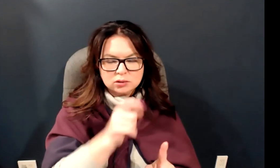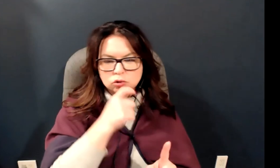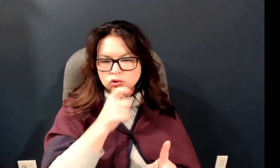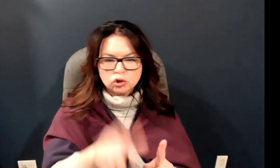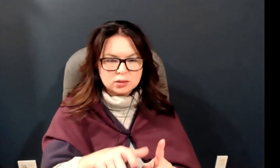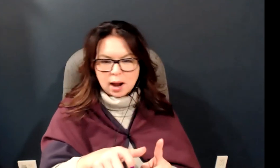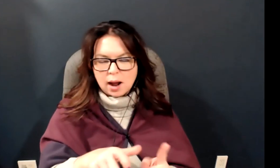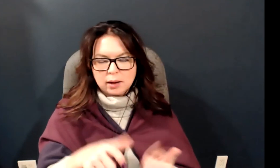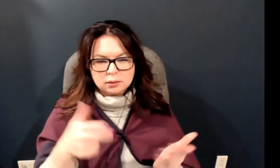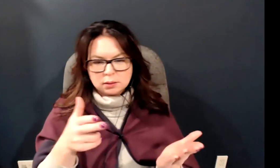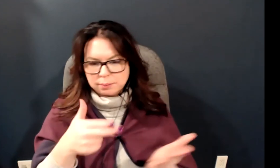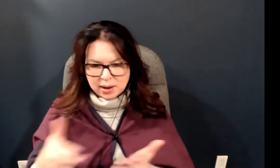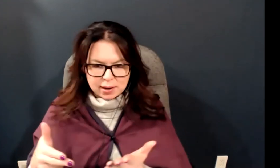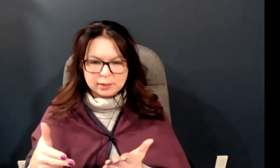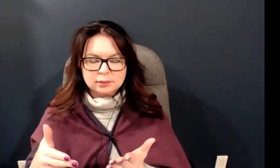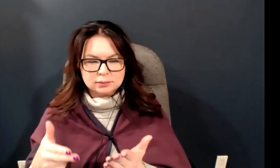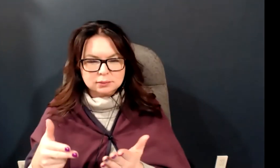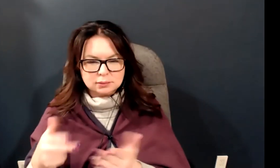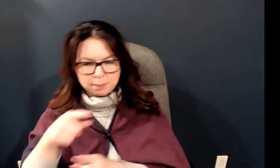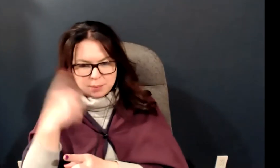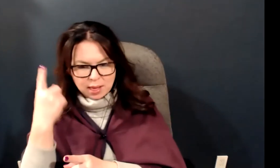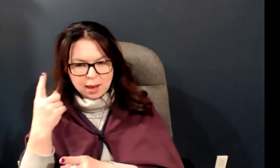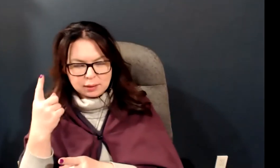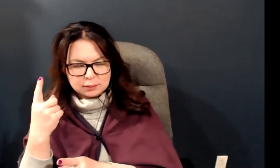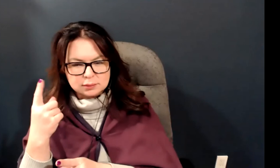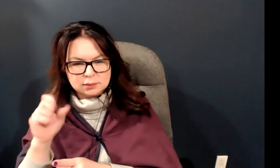tell some of that story?" And I was interested in this question 'cause I'm going to piggyback